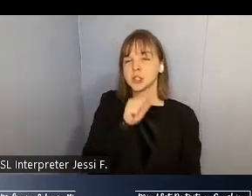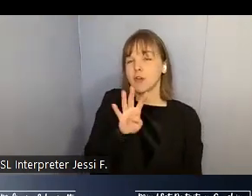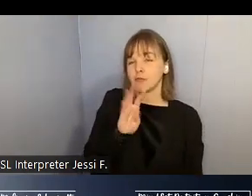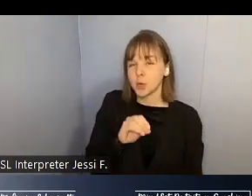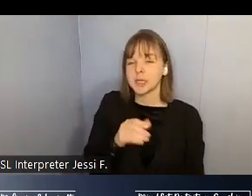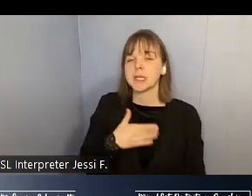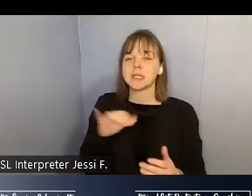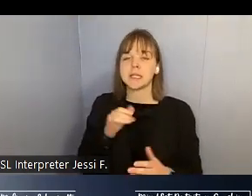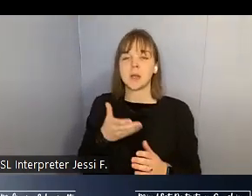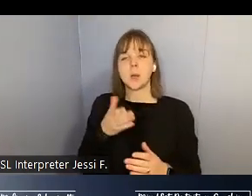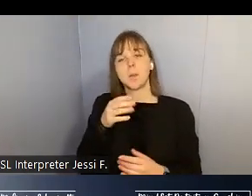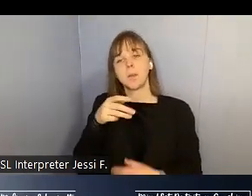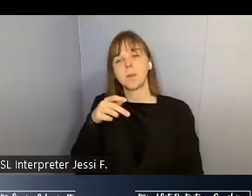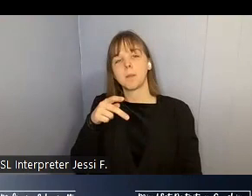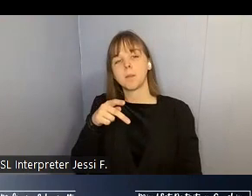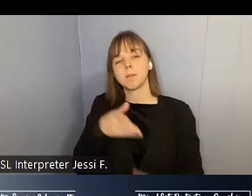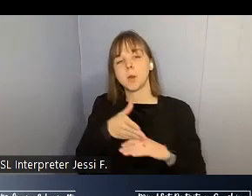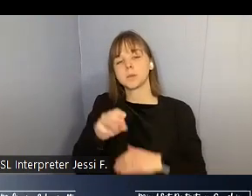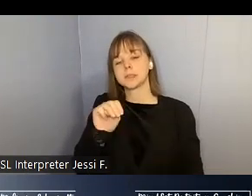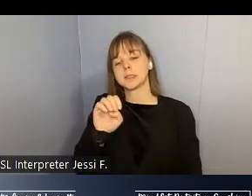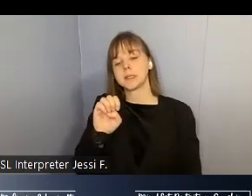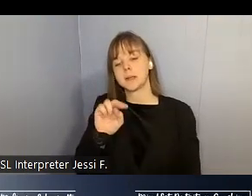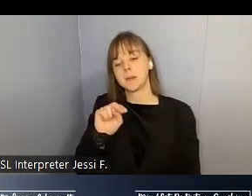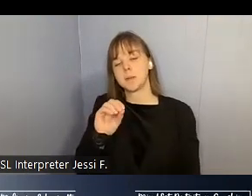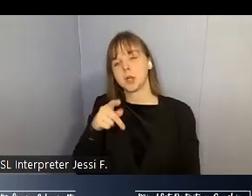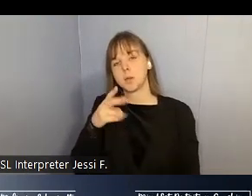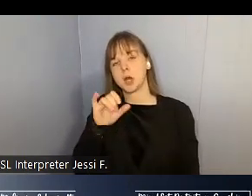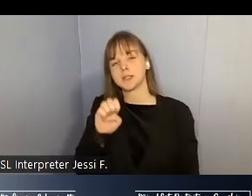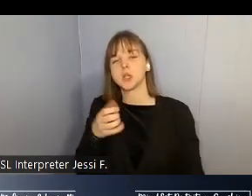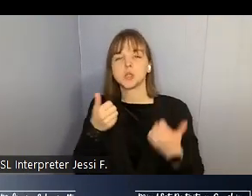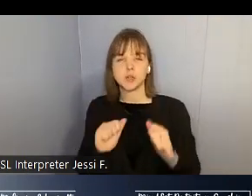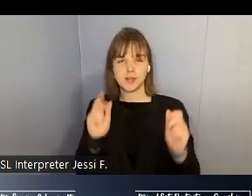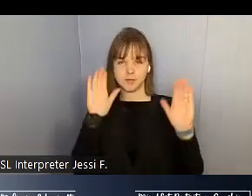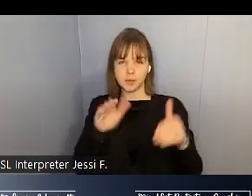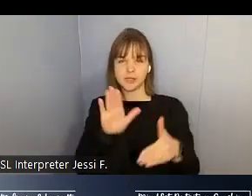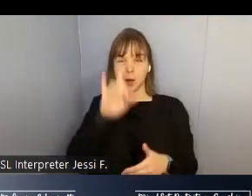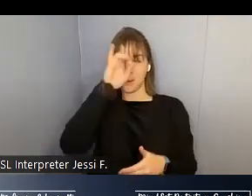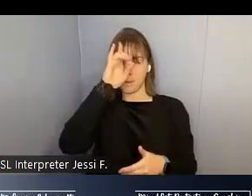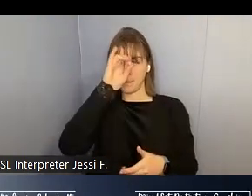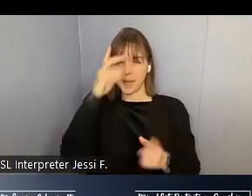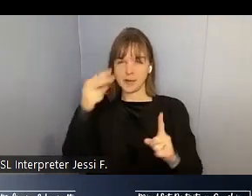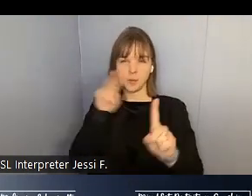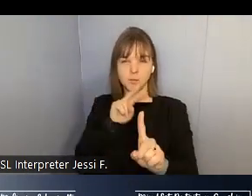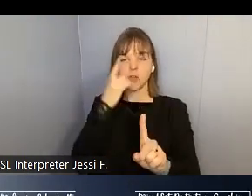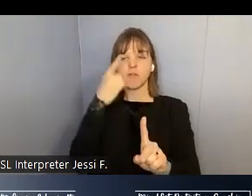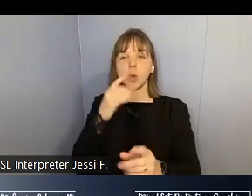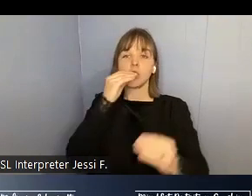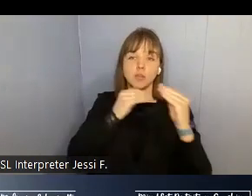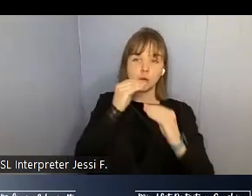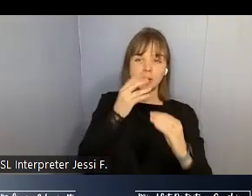We really focus on shifting mindsets, particularly restrictive mindsets, around food and eating and working on body composition